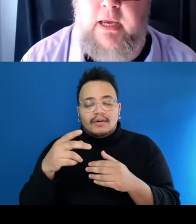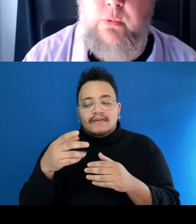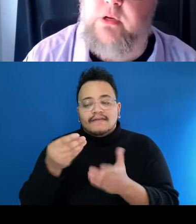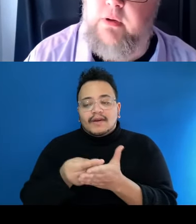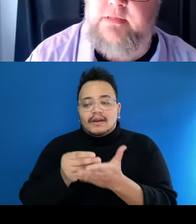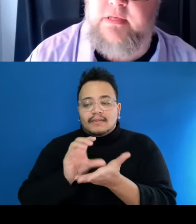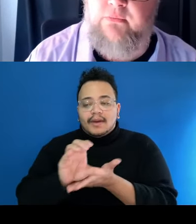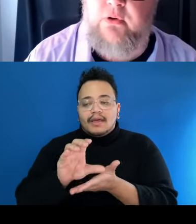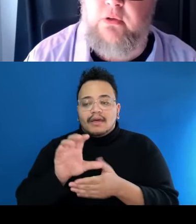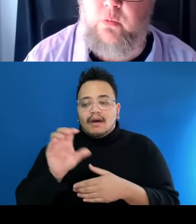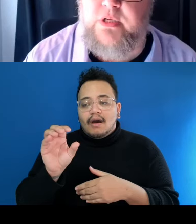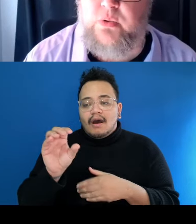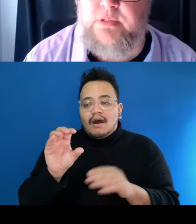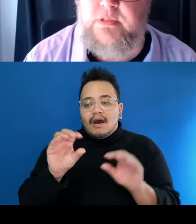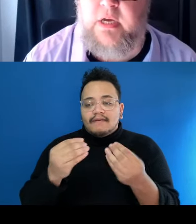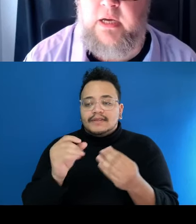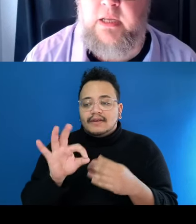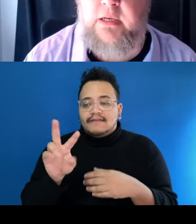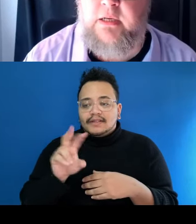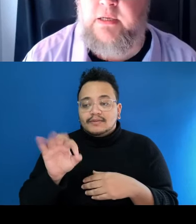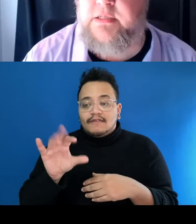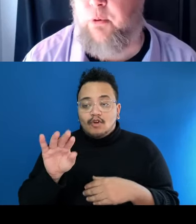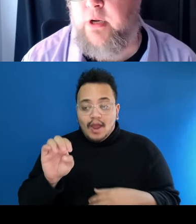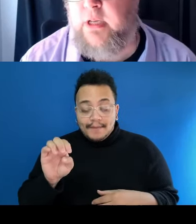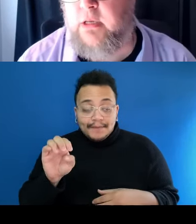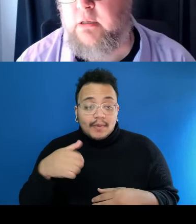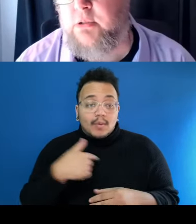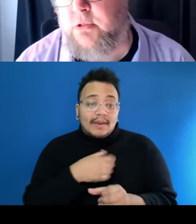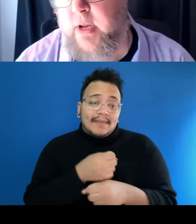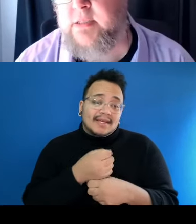And we created several resources on supporting trans